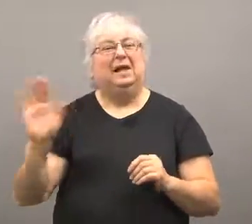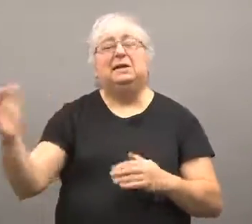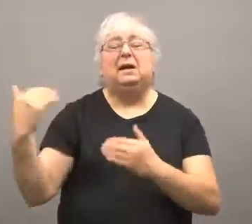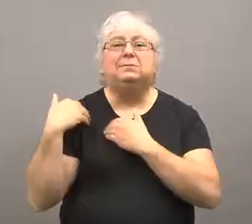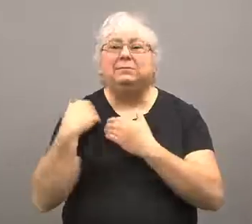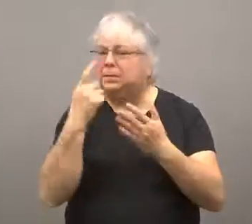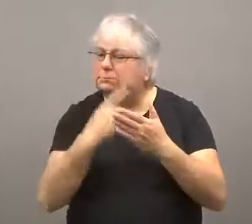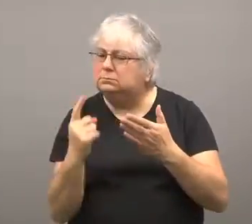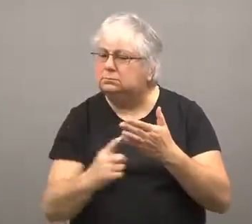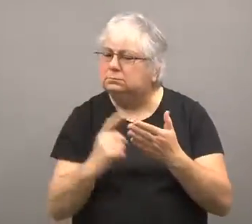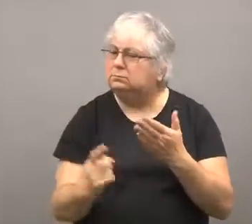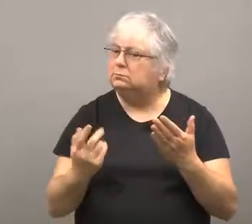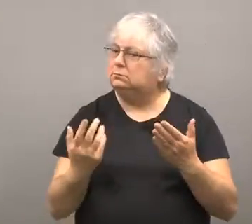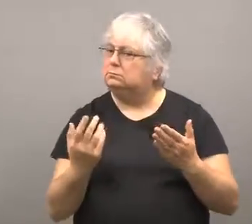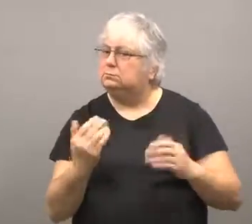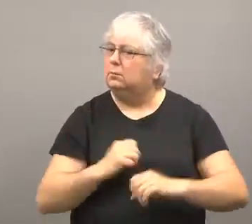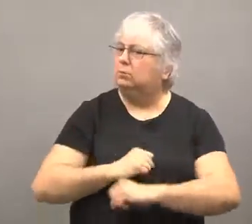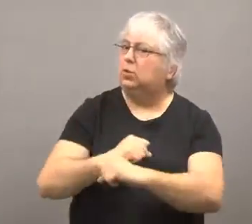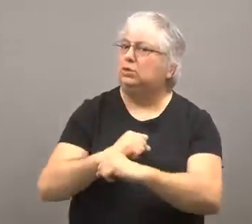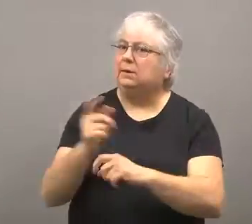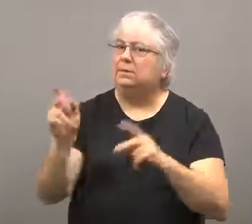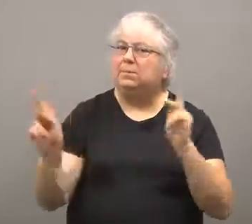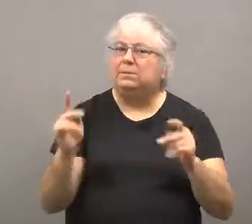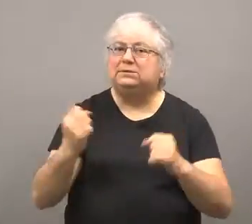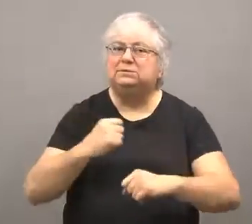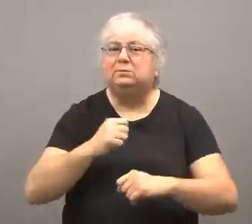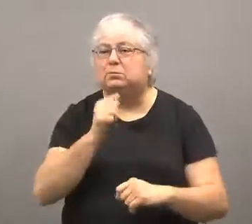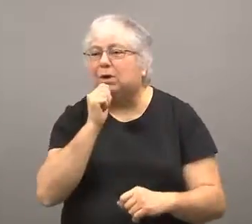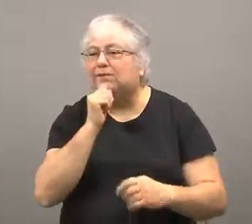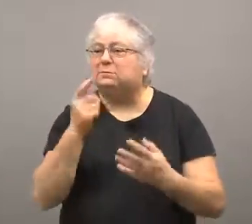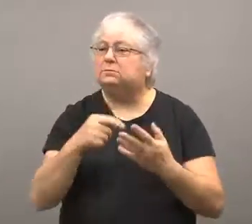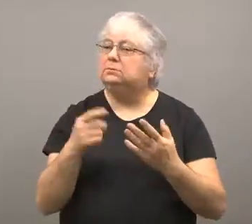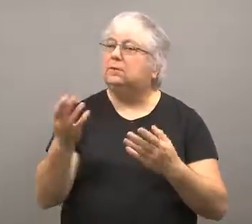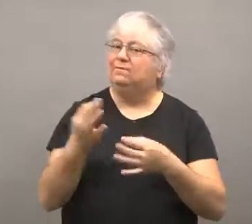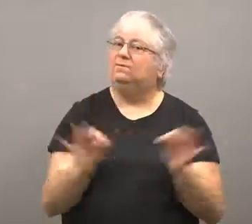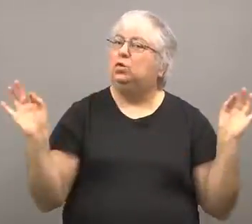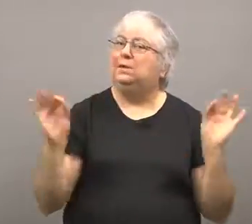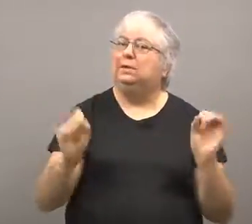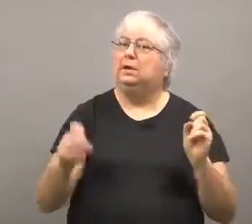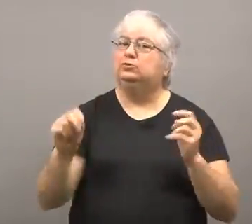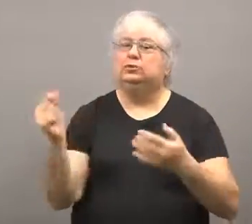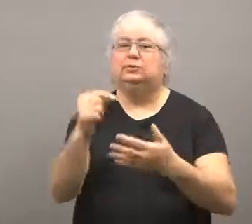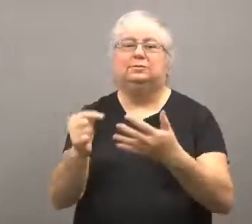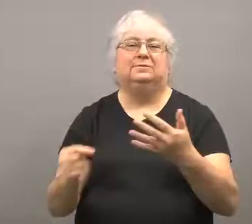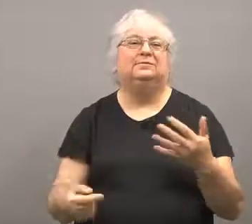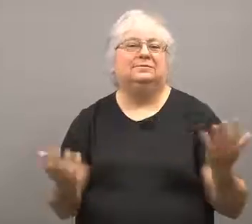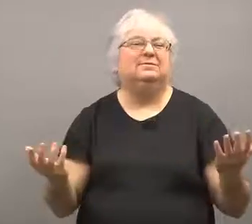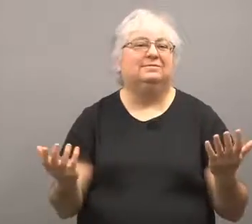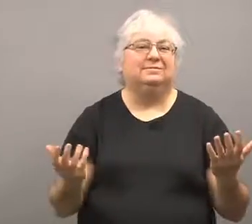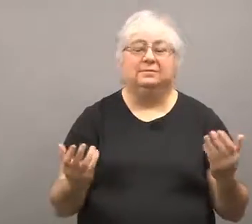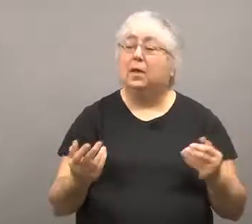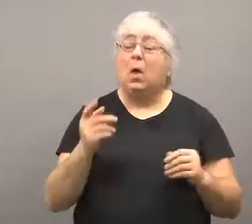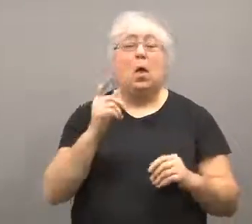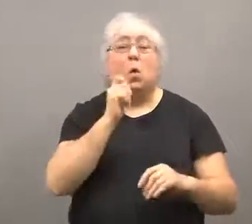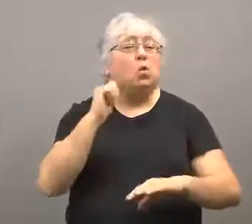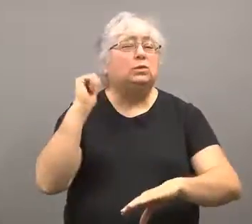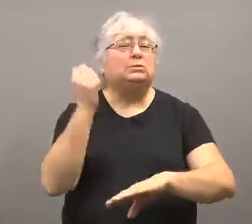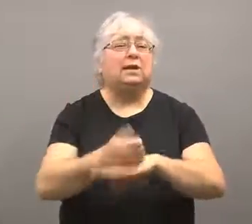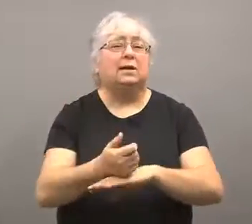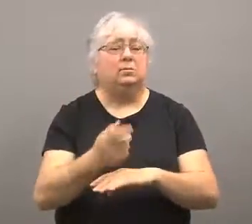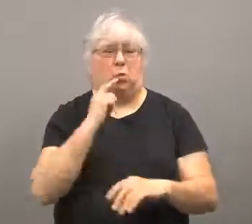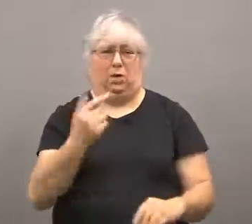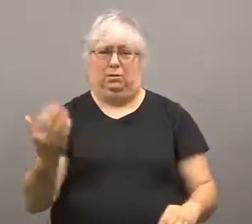It's tasked with protecting the privacy and freedom of American citizens.